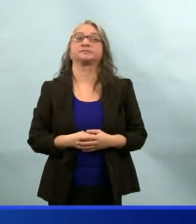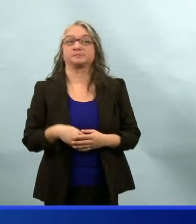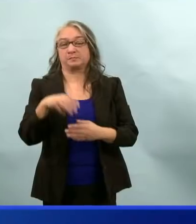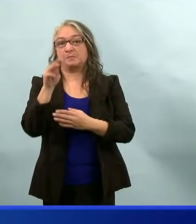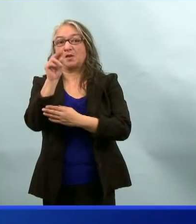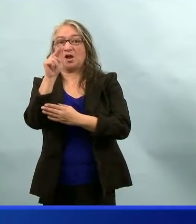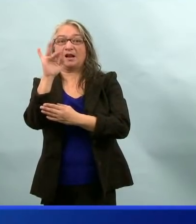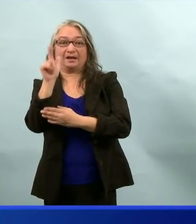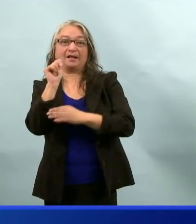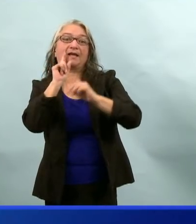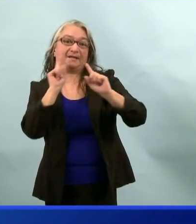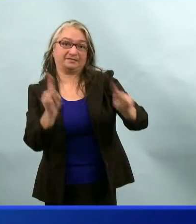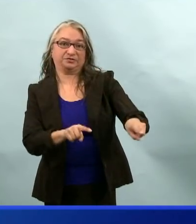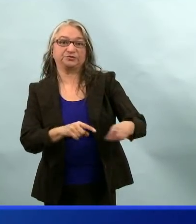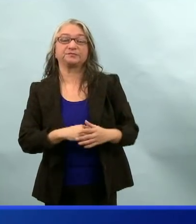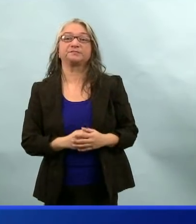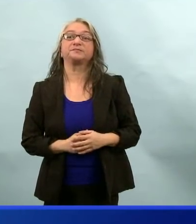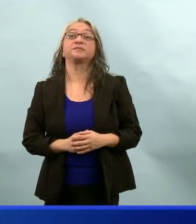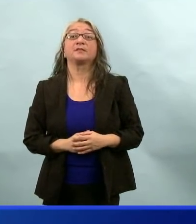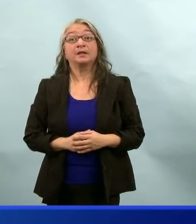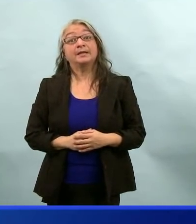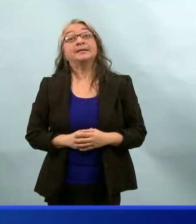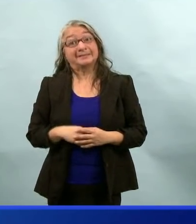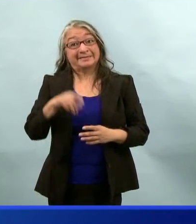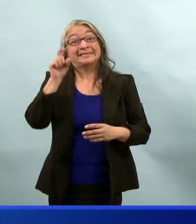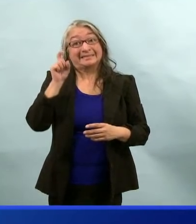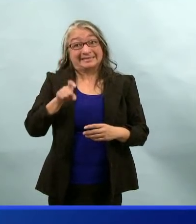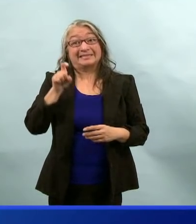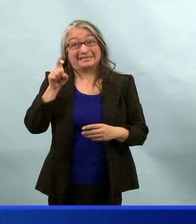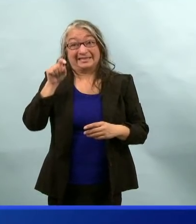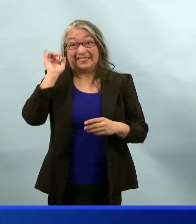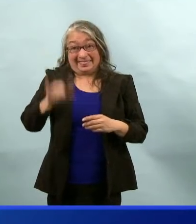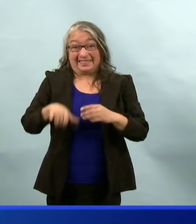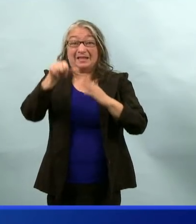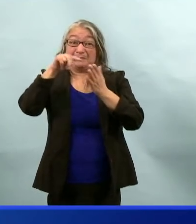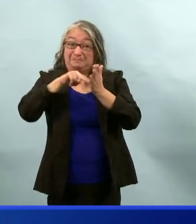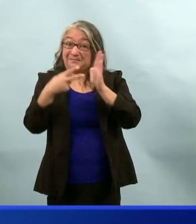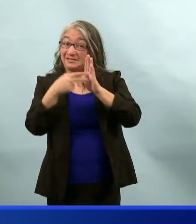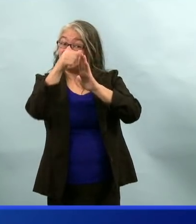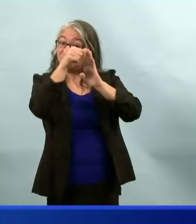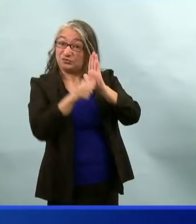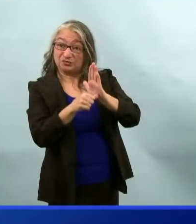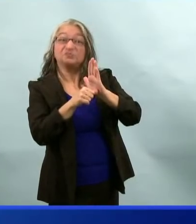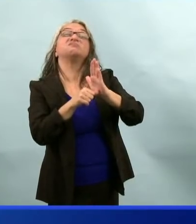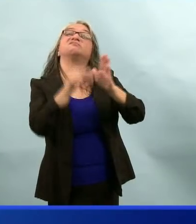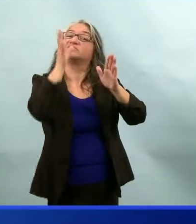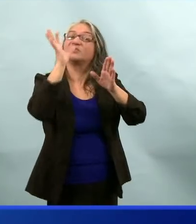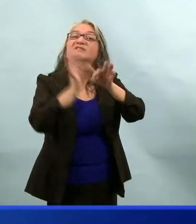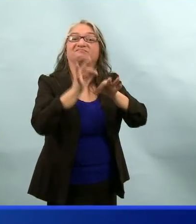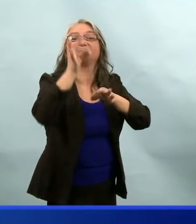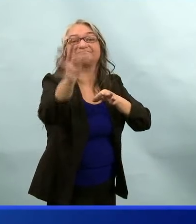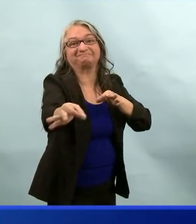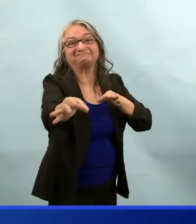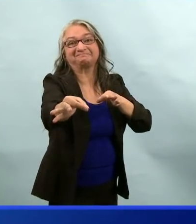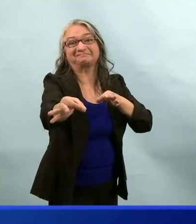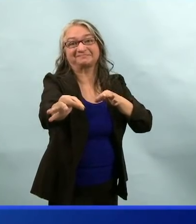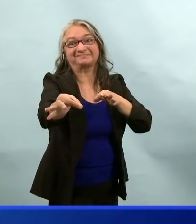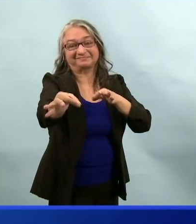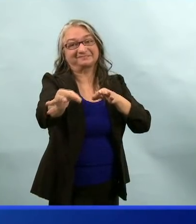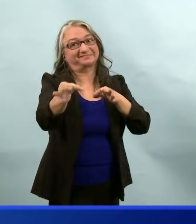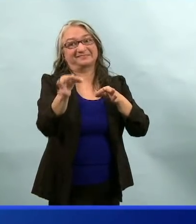our surgical uh care uh in order to expand our our icu beds so that planning is active and underway